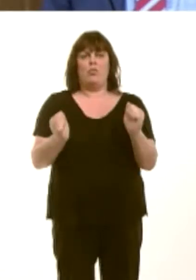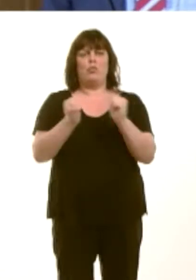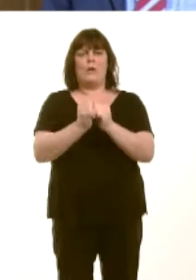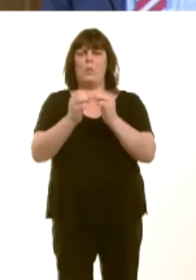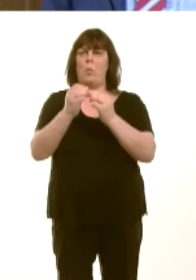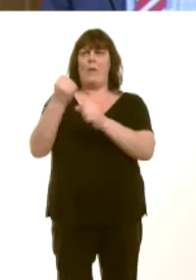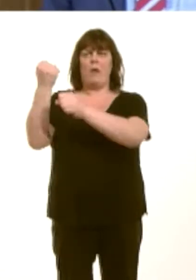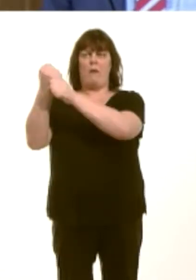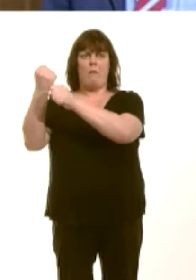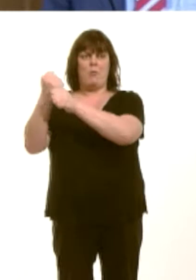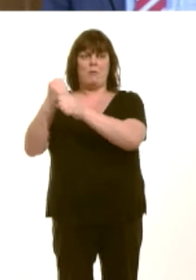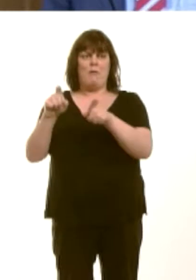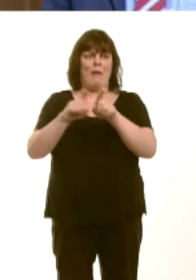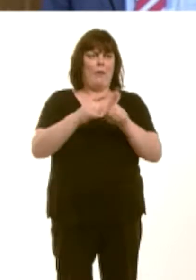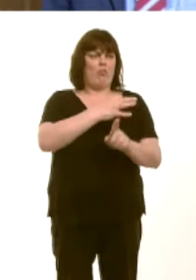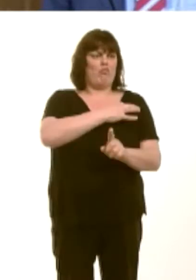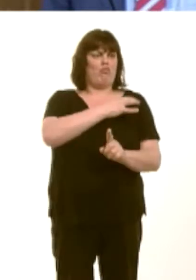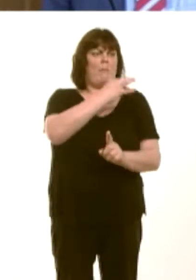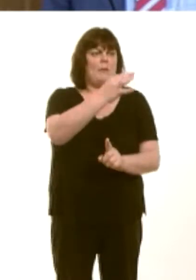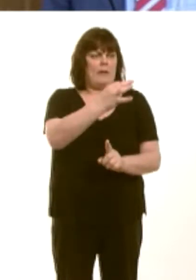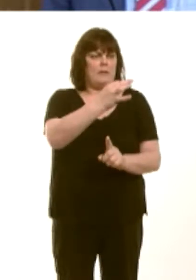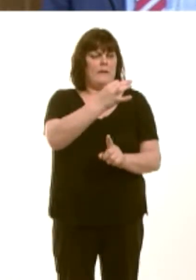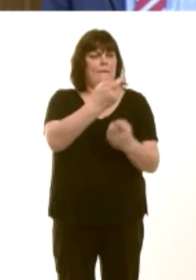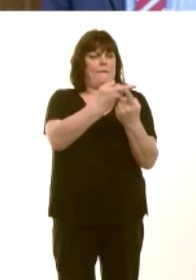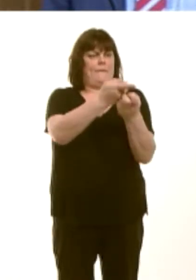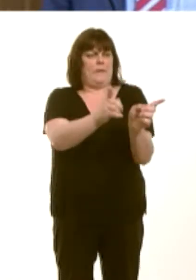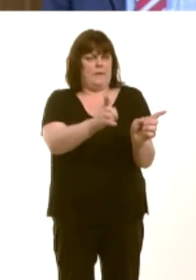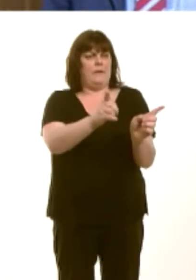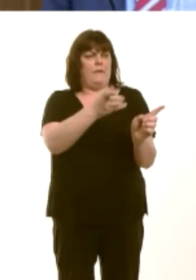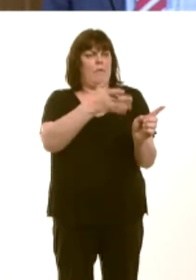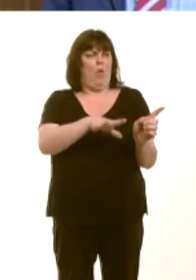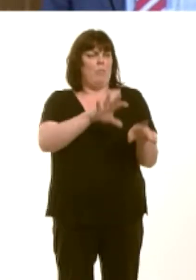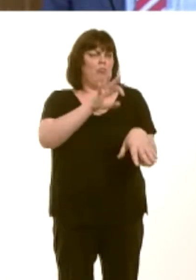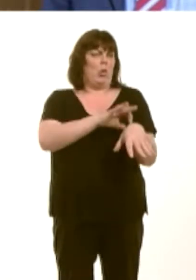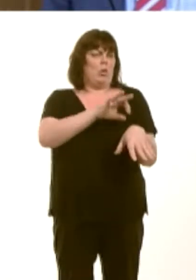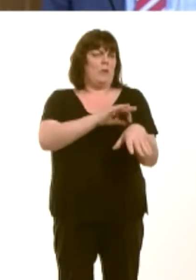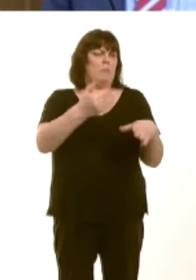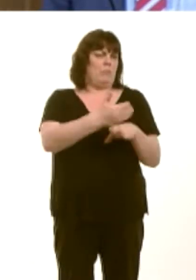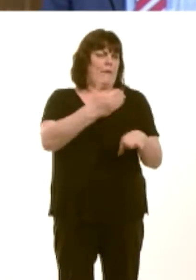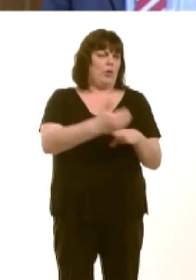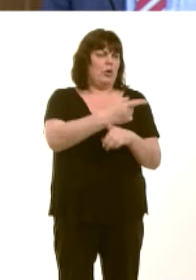and with representatives of the professionóin good spirit, that much is true.